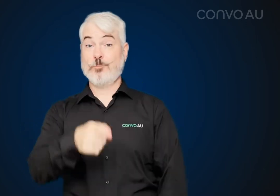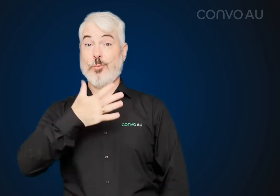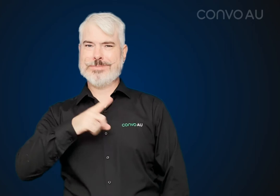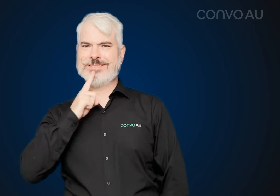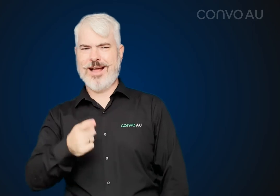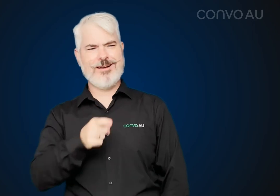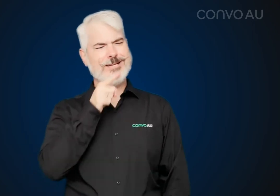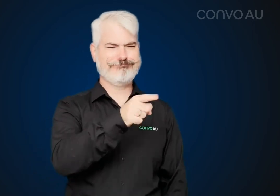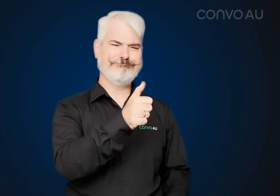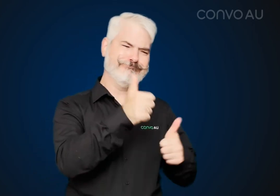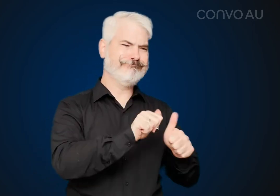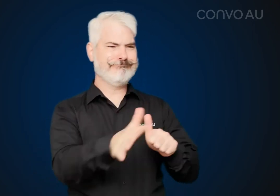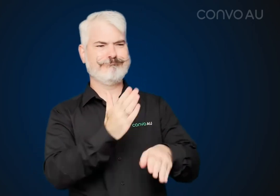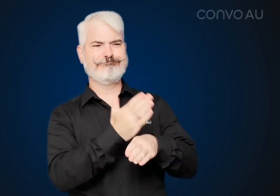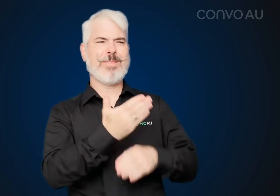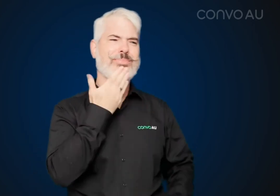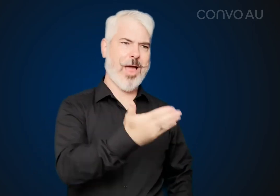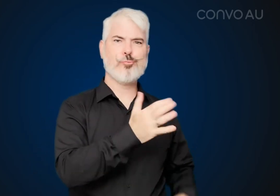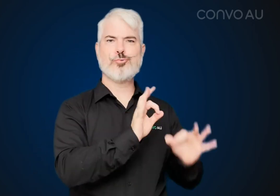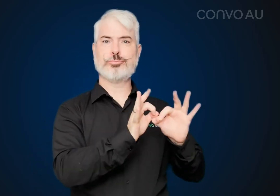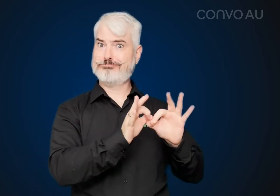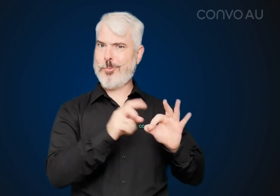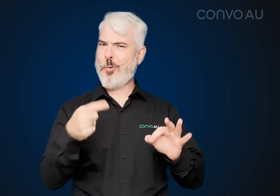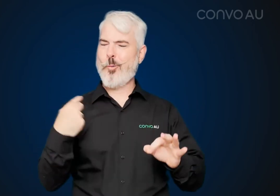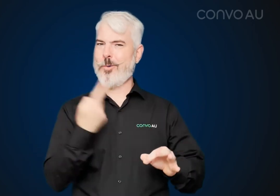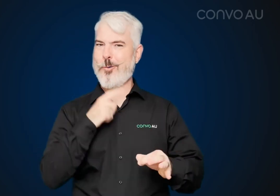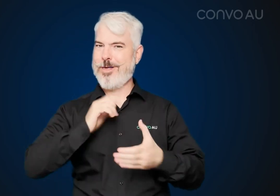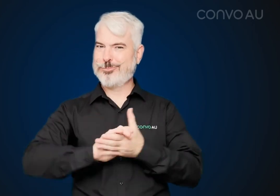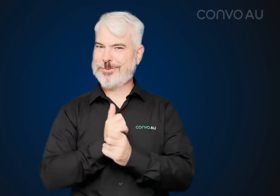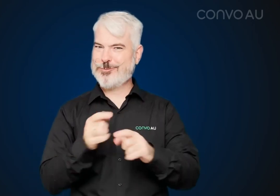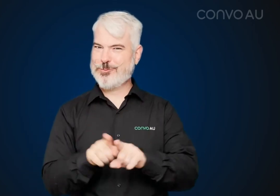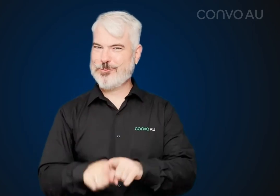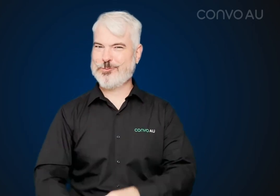Even a simple thank you to an interpreter who did a great job will be appreciated!